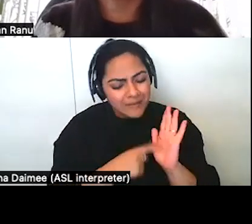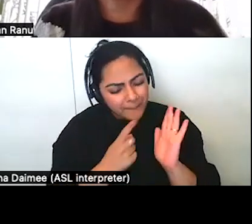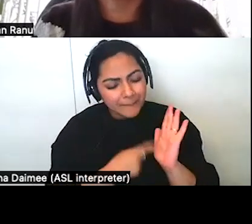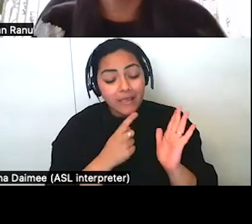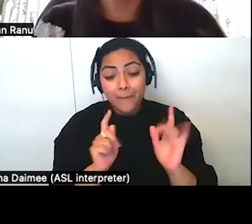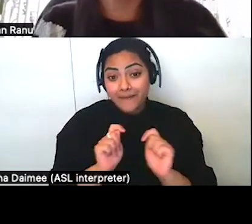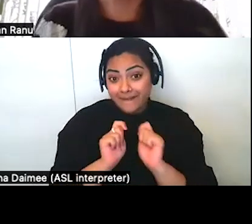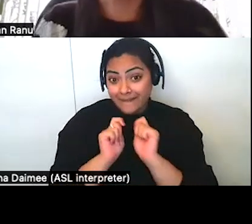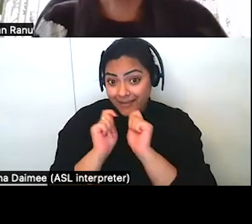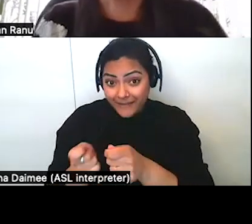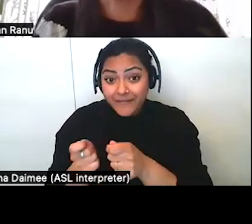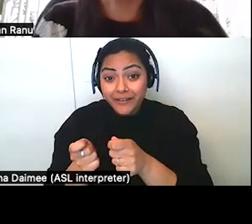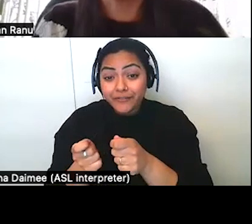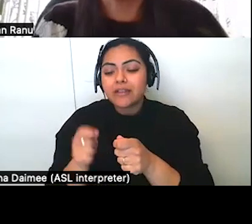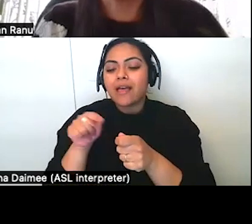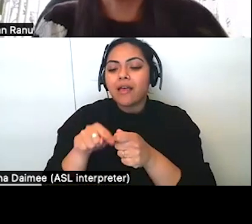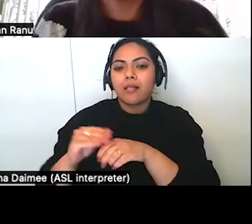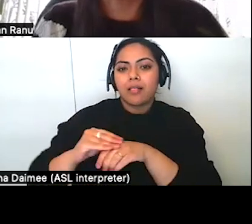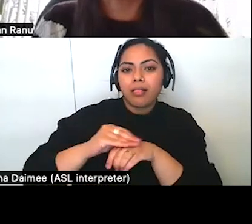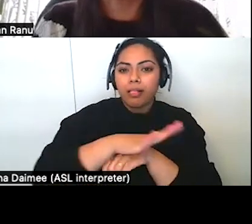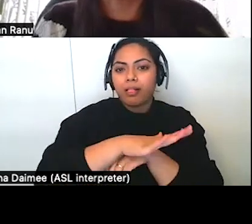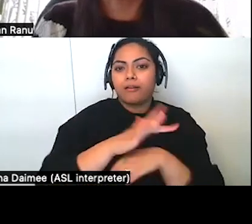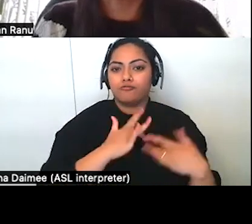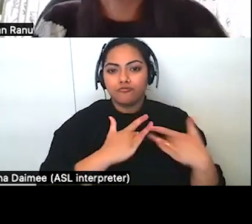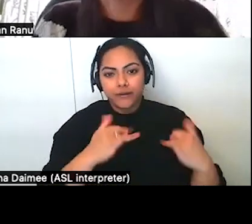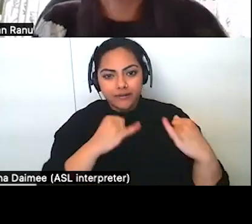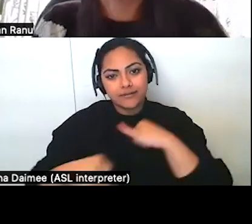to predict book trends. Discussing it with one of my colleagues and